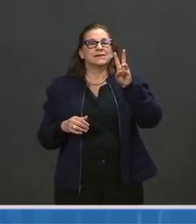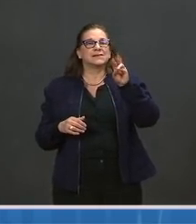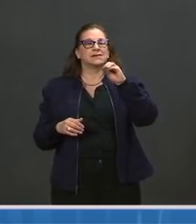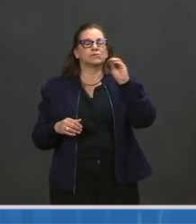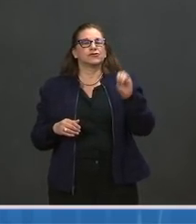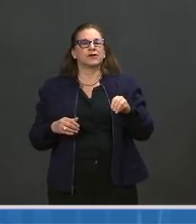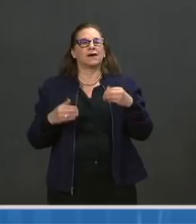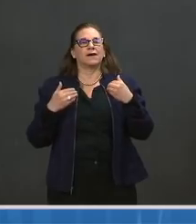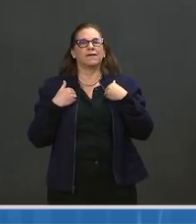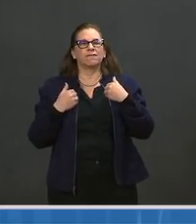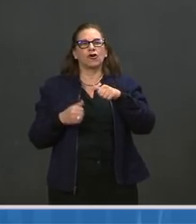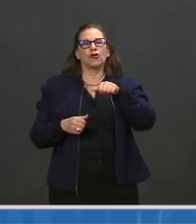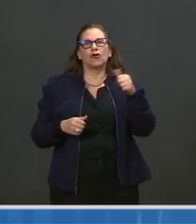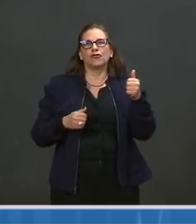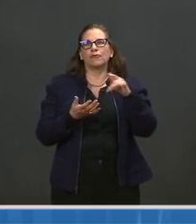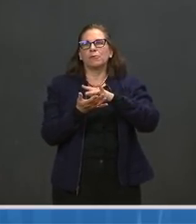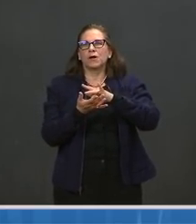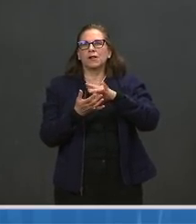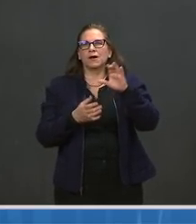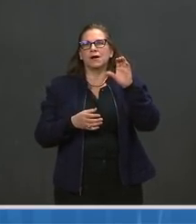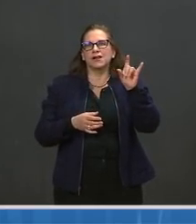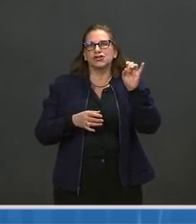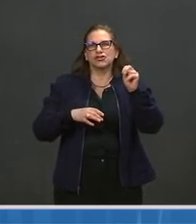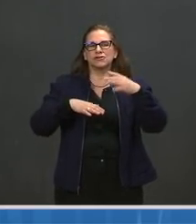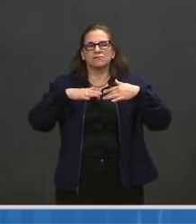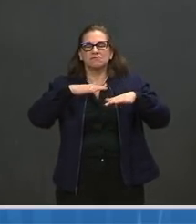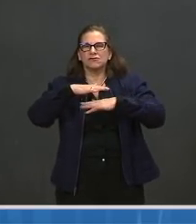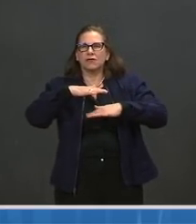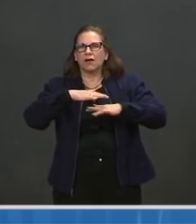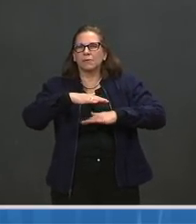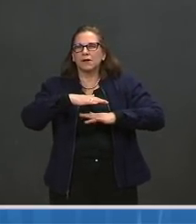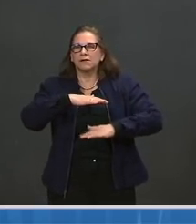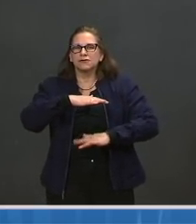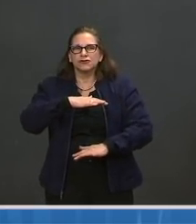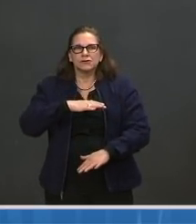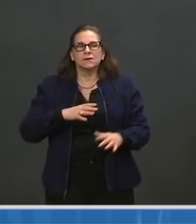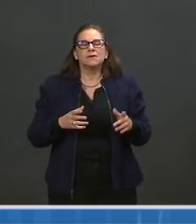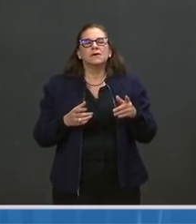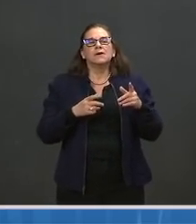of severe COVID-19, such as diabetes, severe obesity, or cardiac disease.